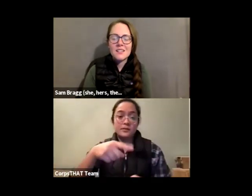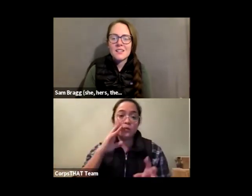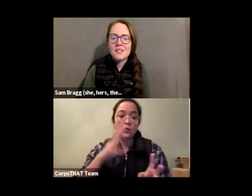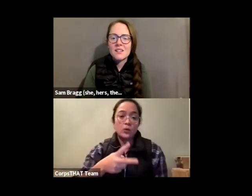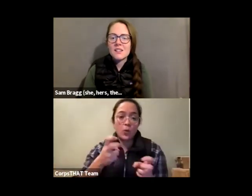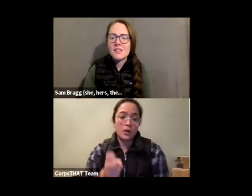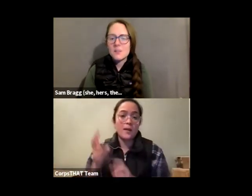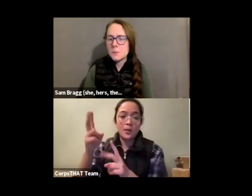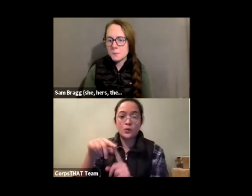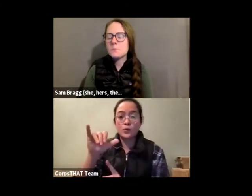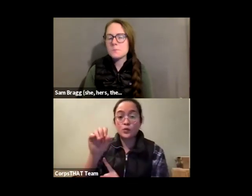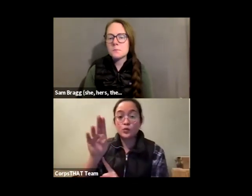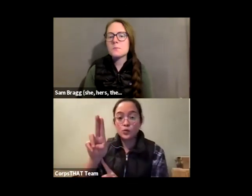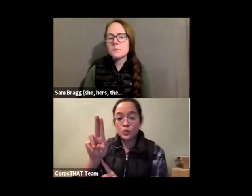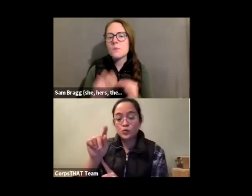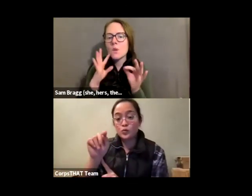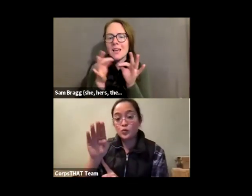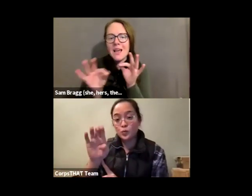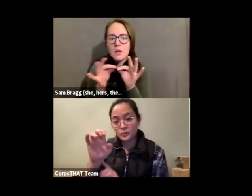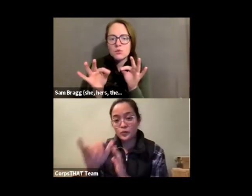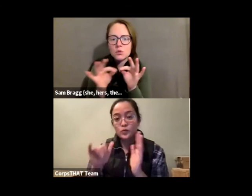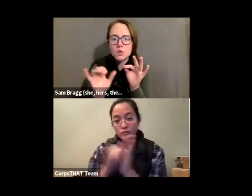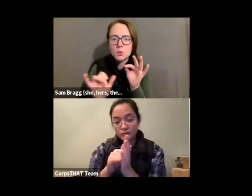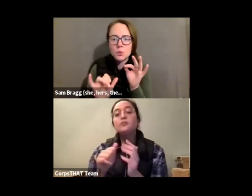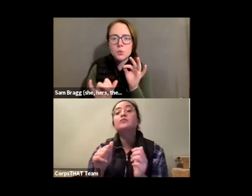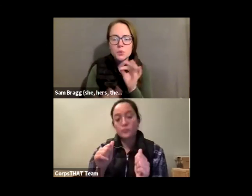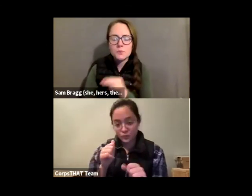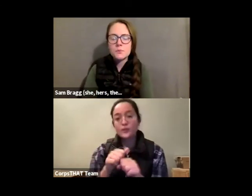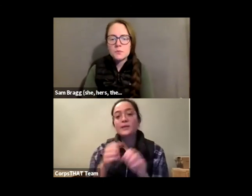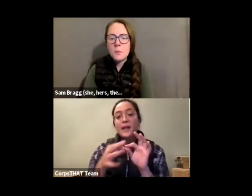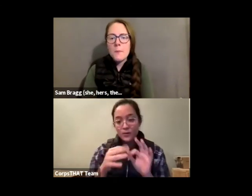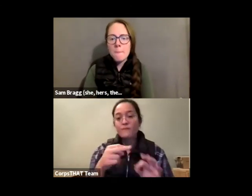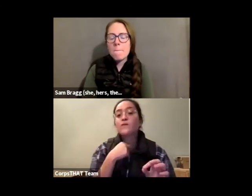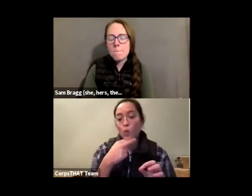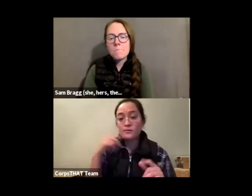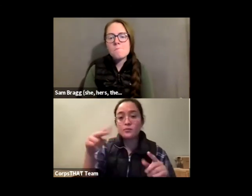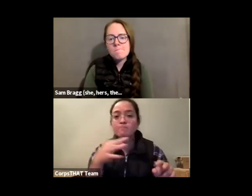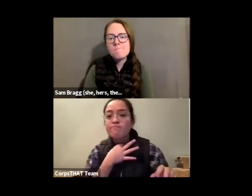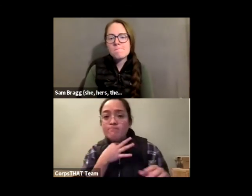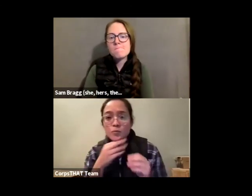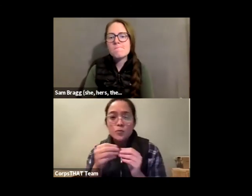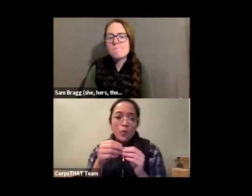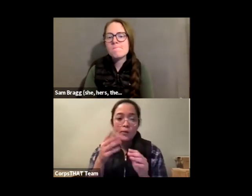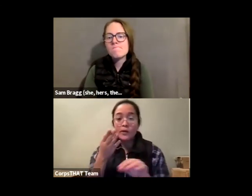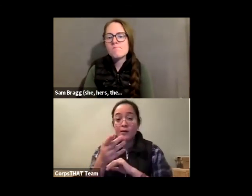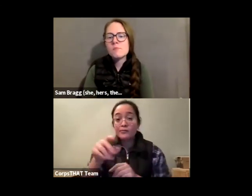you know that after we close this session tonight we will be uploading this video the recording as